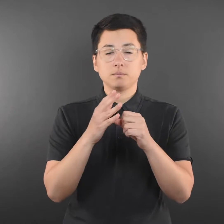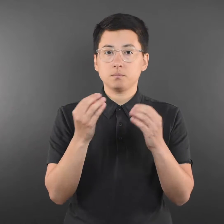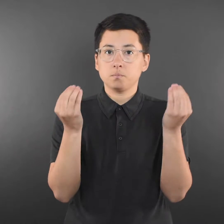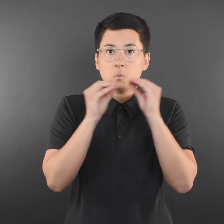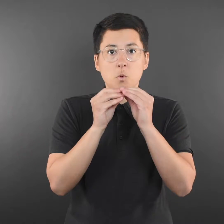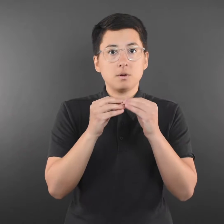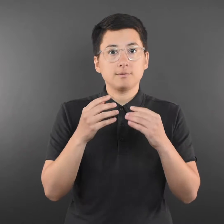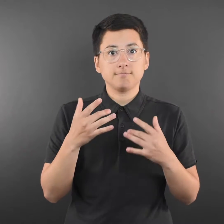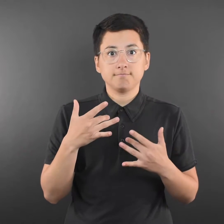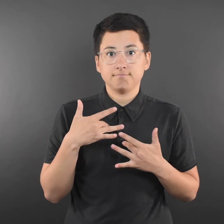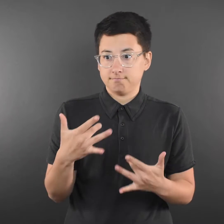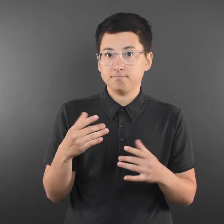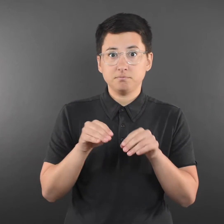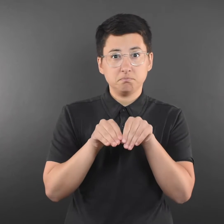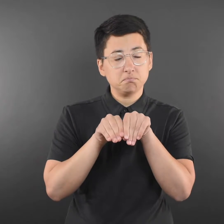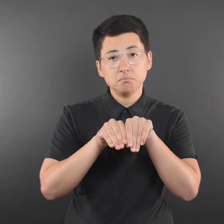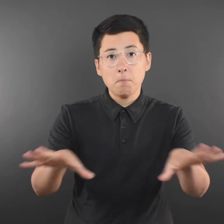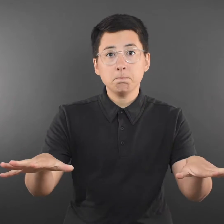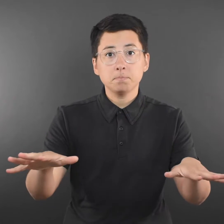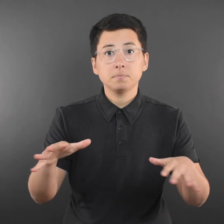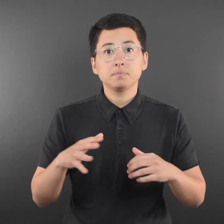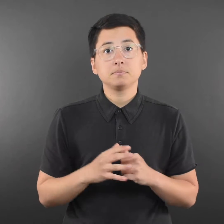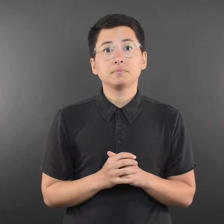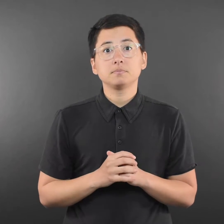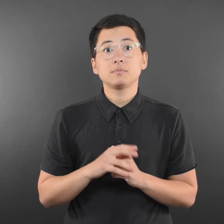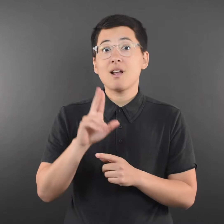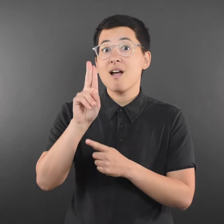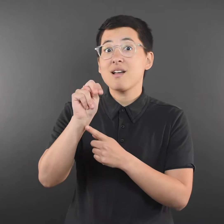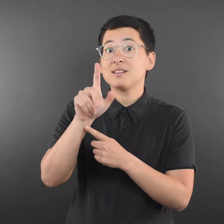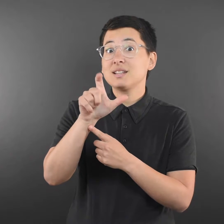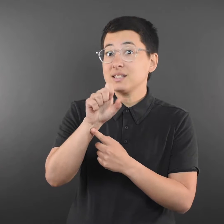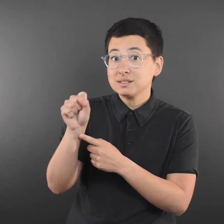is more likely to spread unless the right steps are taken to stop it.